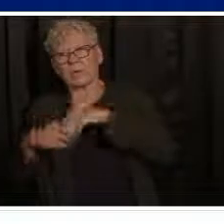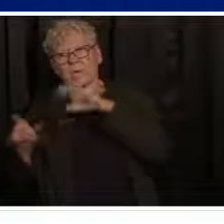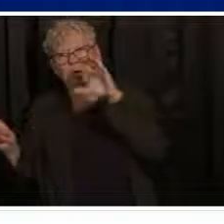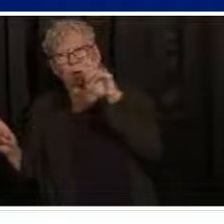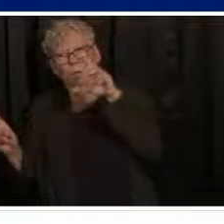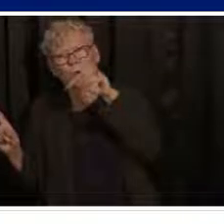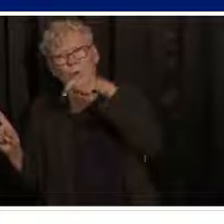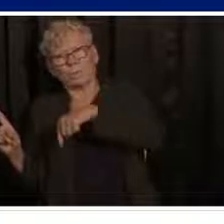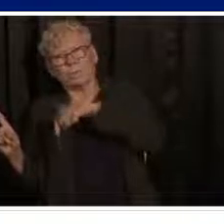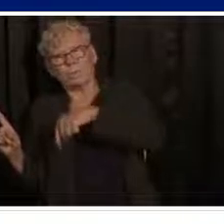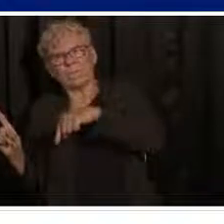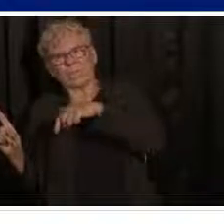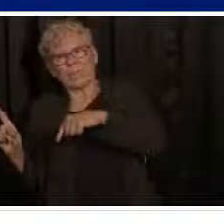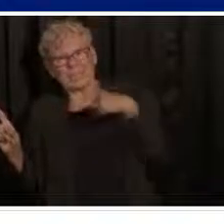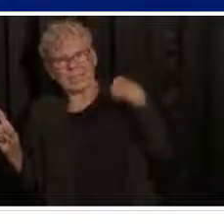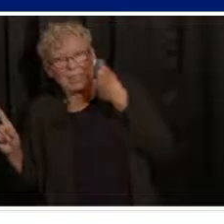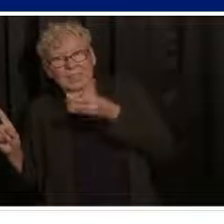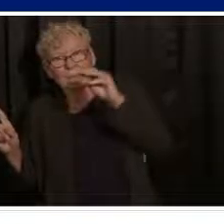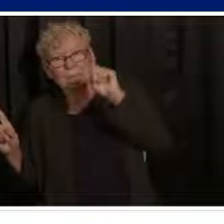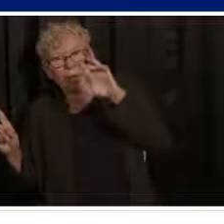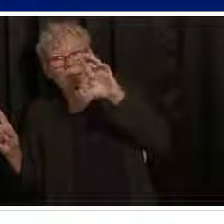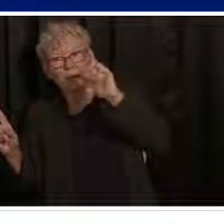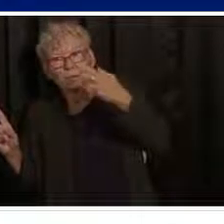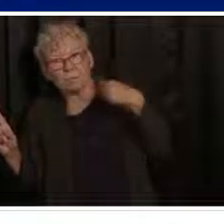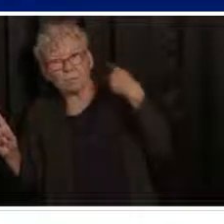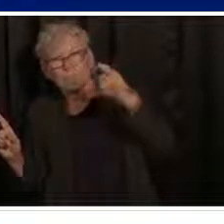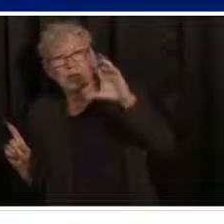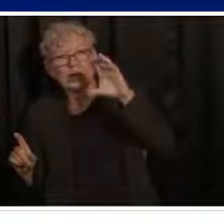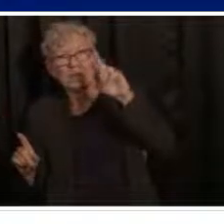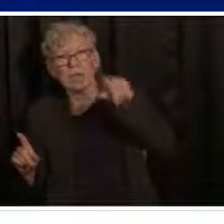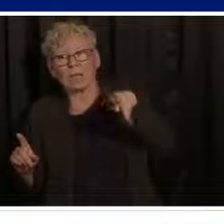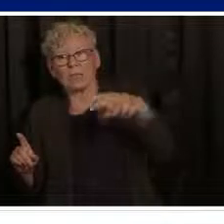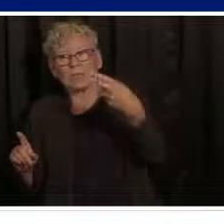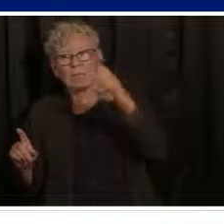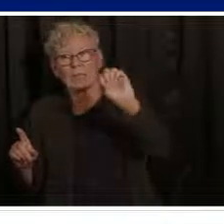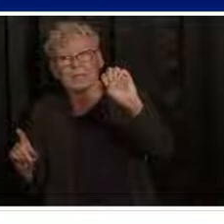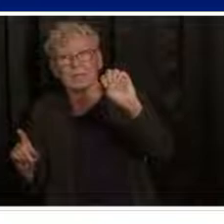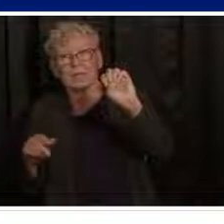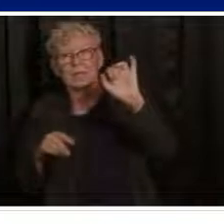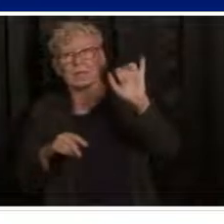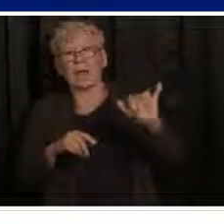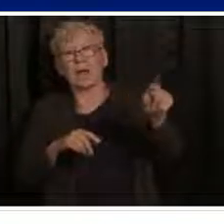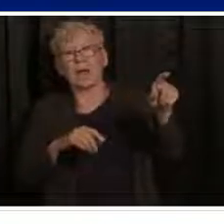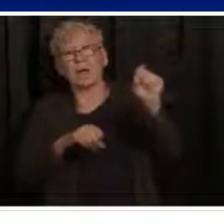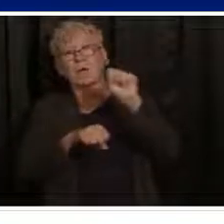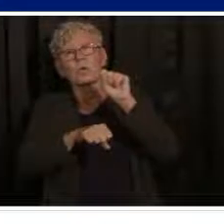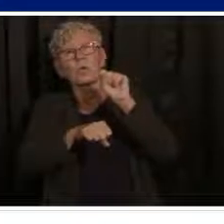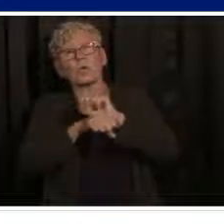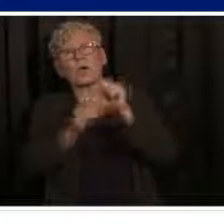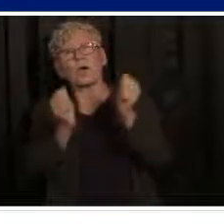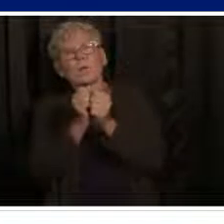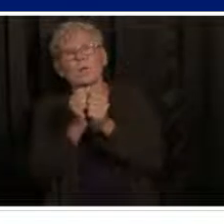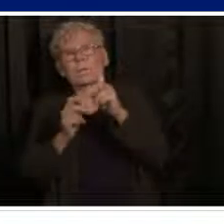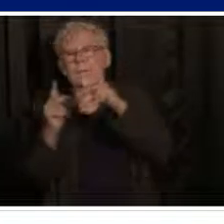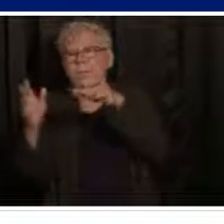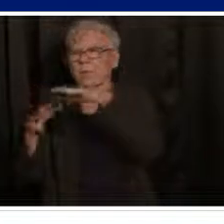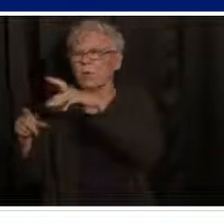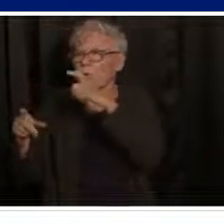since March. CDPHE has been working with misinformation and disinformation experts. The track rumors and misinformation